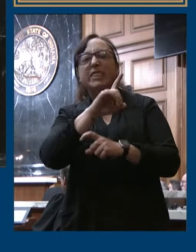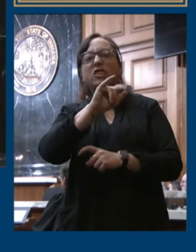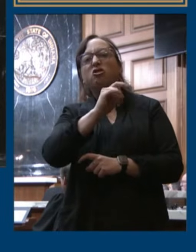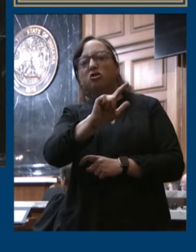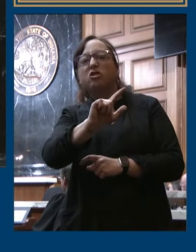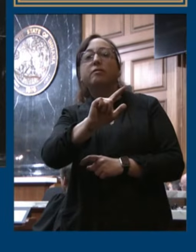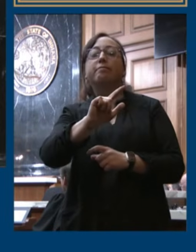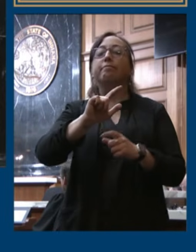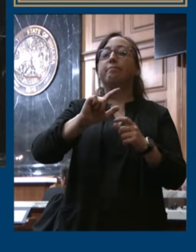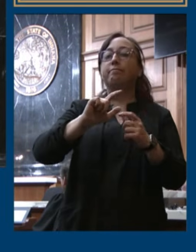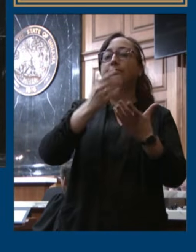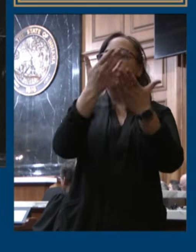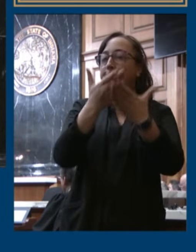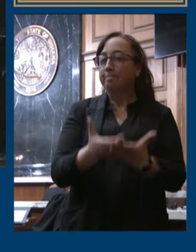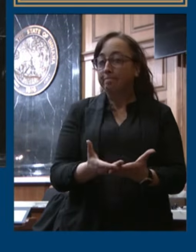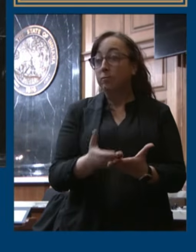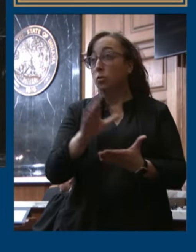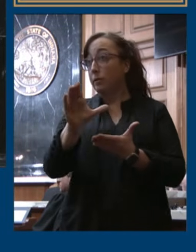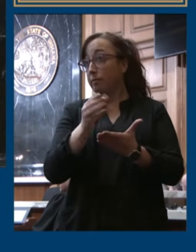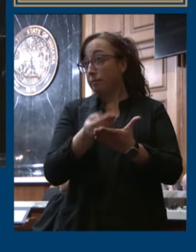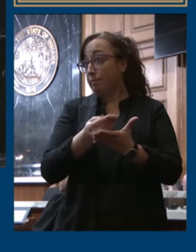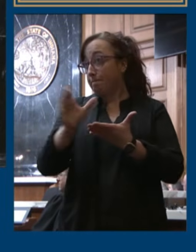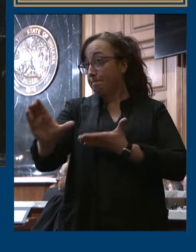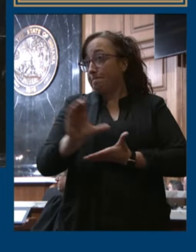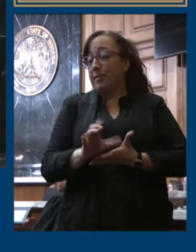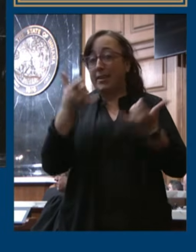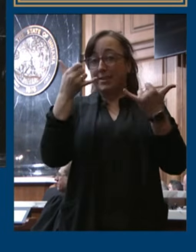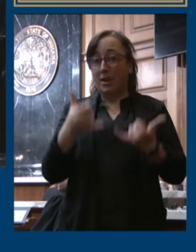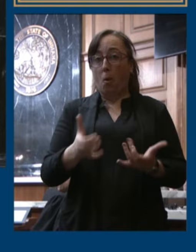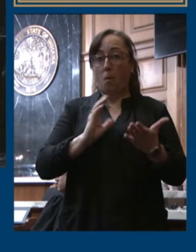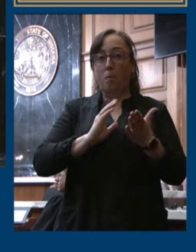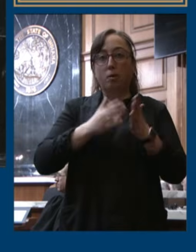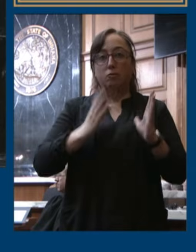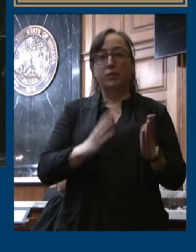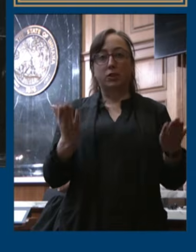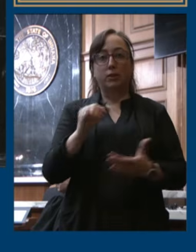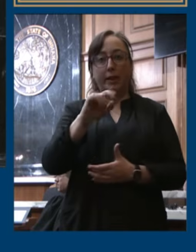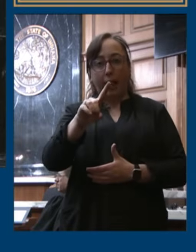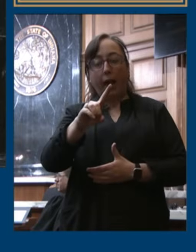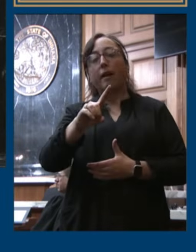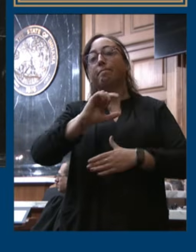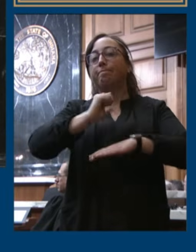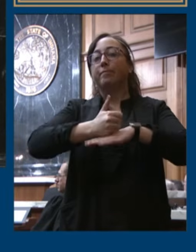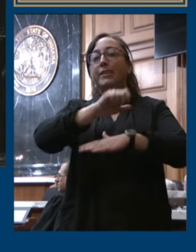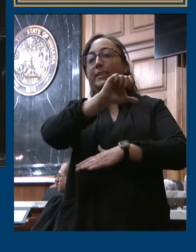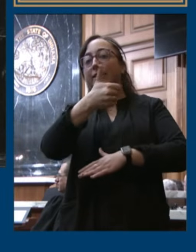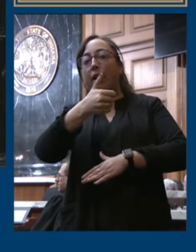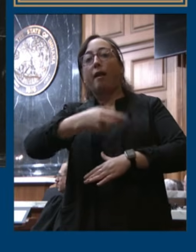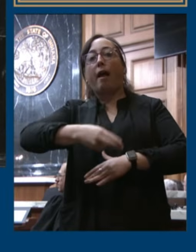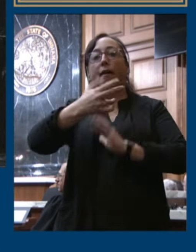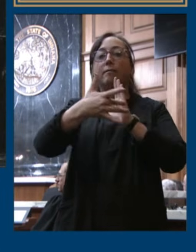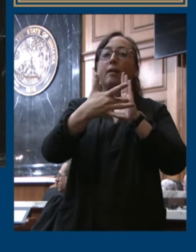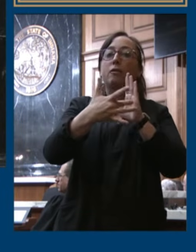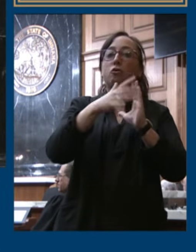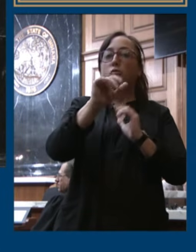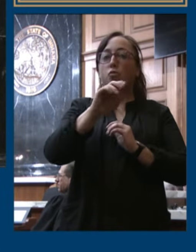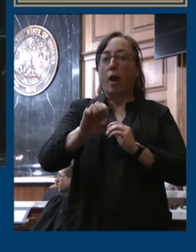THROUGH YOUR FUNDING, INDIANA PROSECUTORS HAVE FORMED TEN HIGH-TECH CRIME UNITS, OPERATING AS REGIONAL HUBS